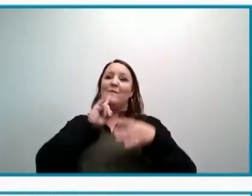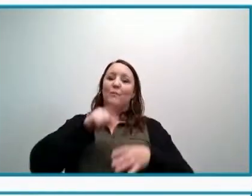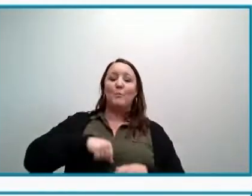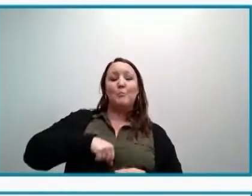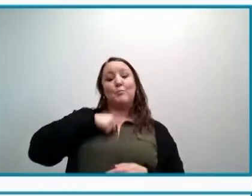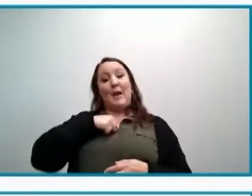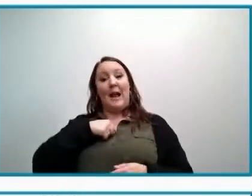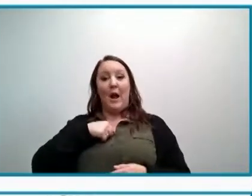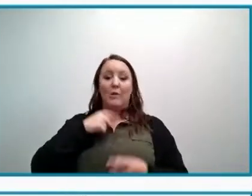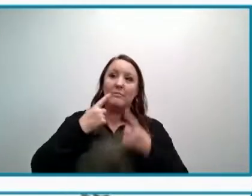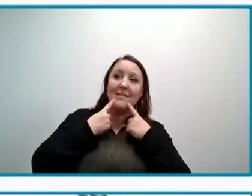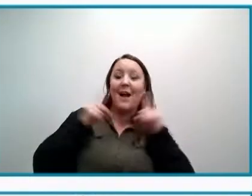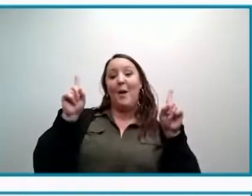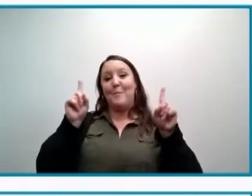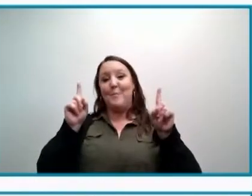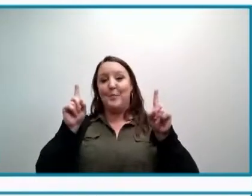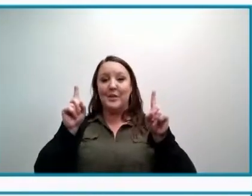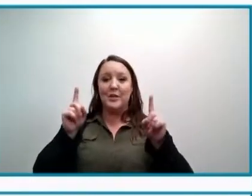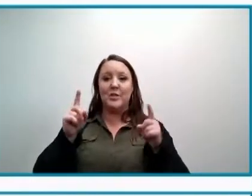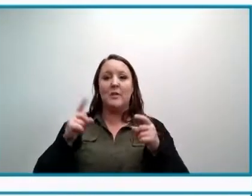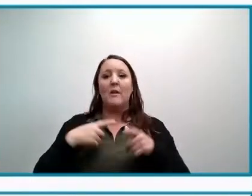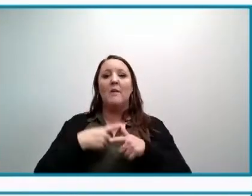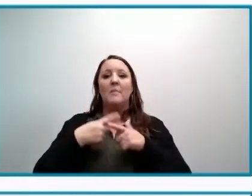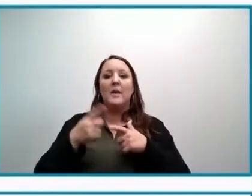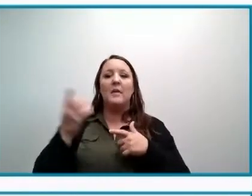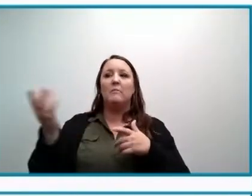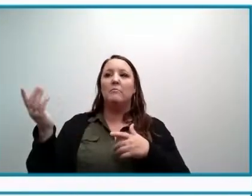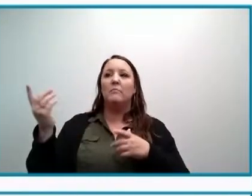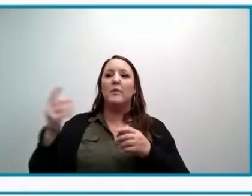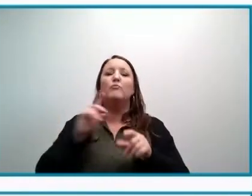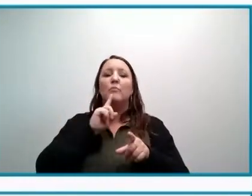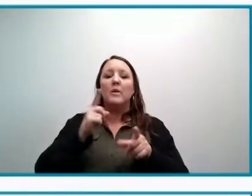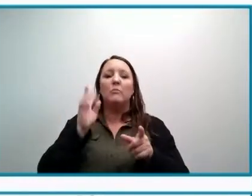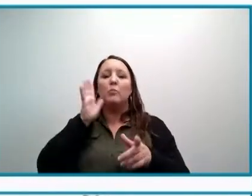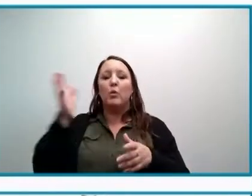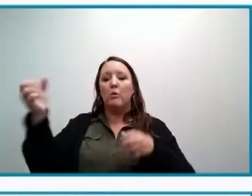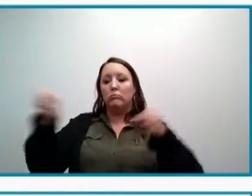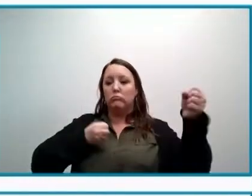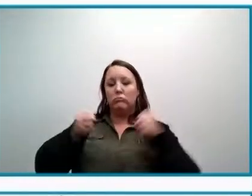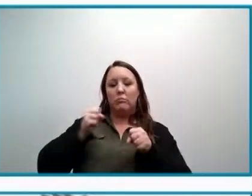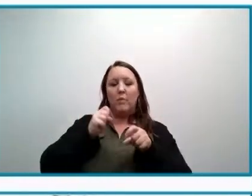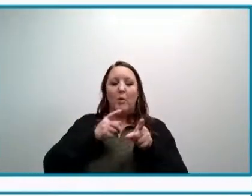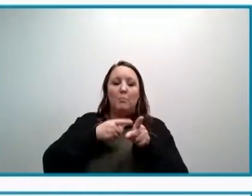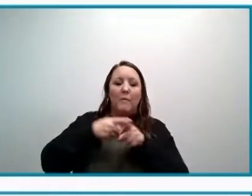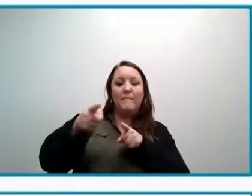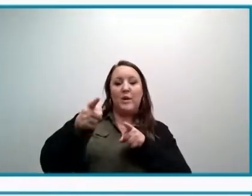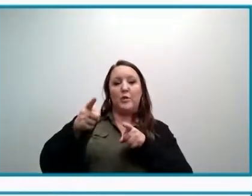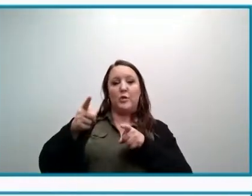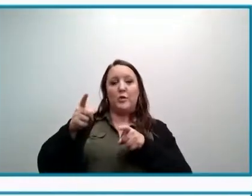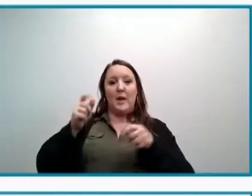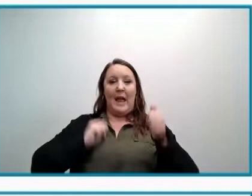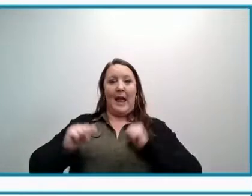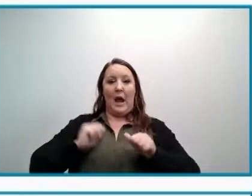I put this together." And then we bring in actors, professional actors in all of these programs to act it out so they could see